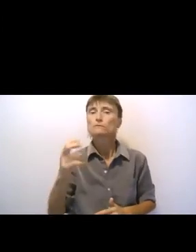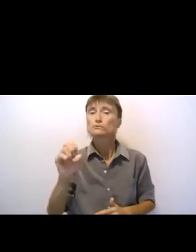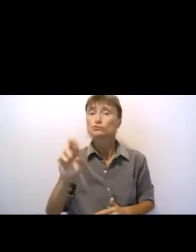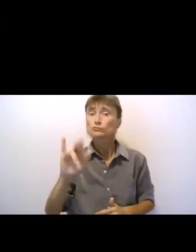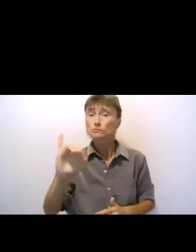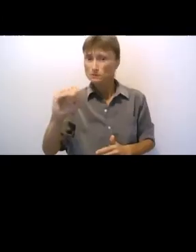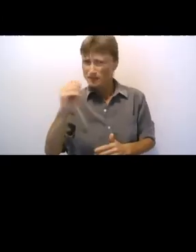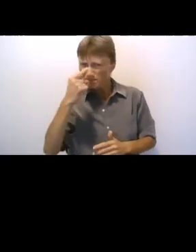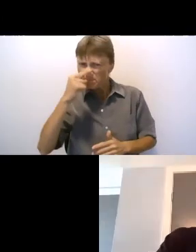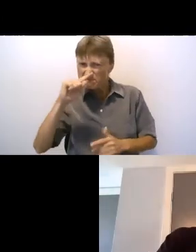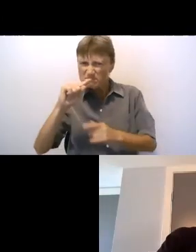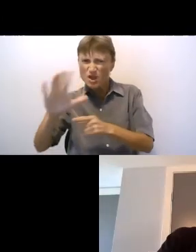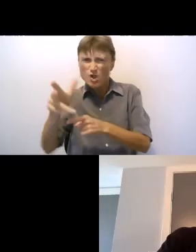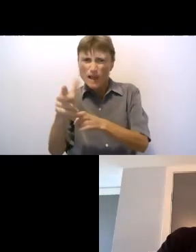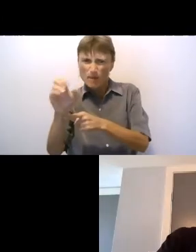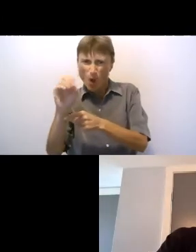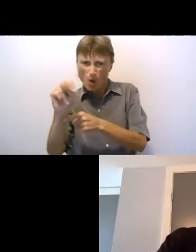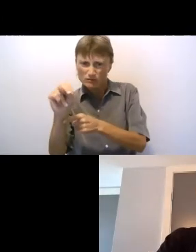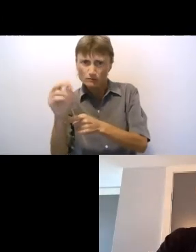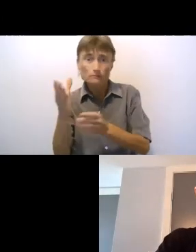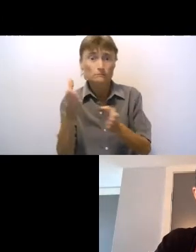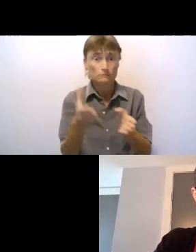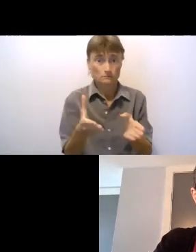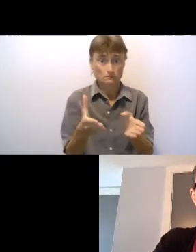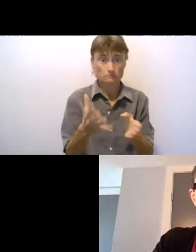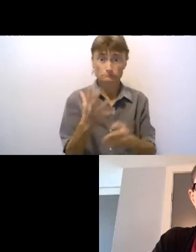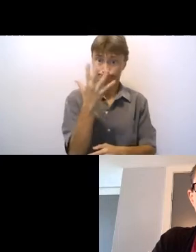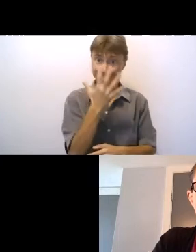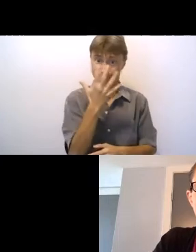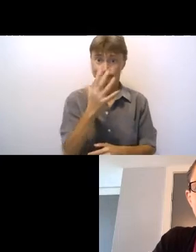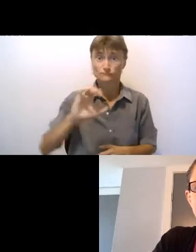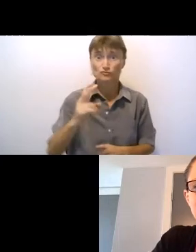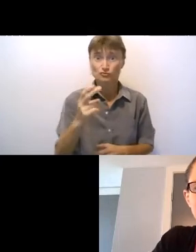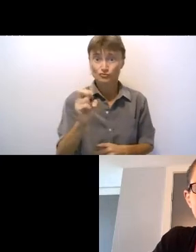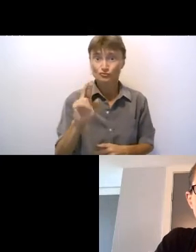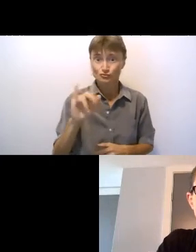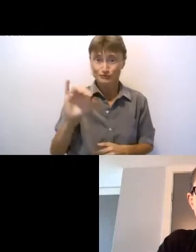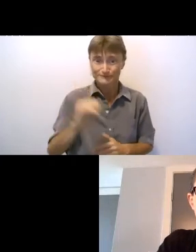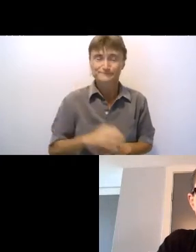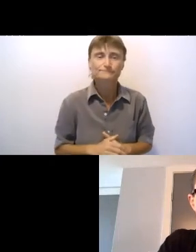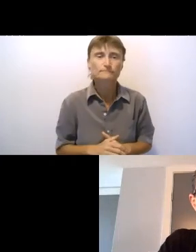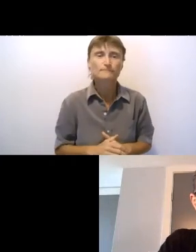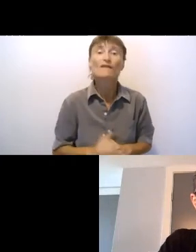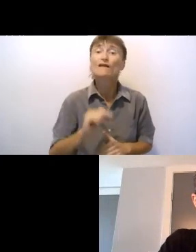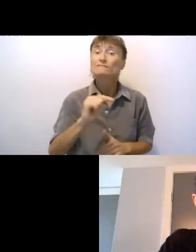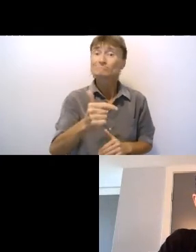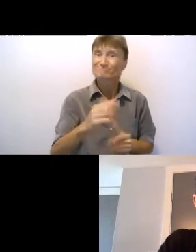now so people can find your screen. Hello everyone. Thanks so much for joining